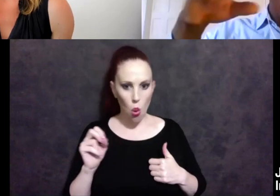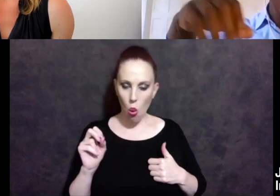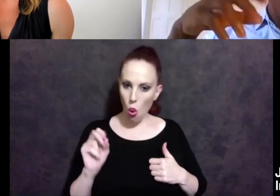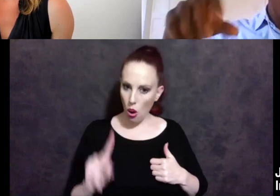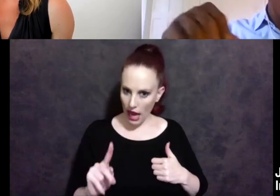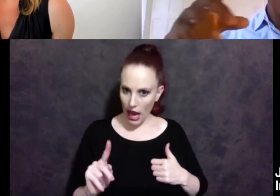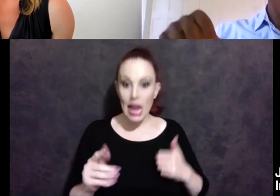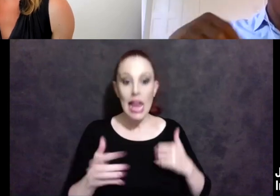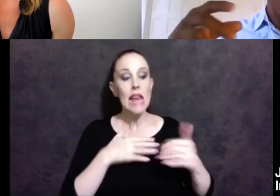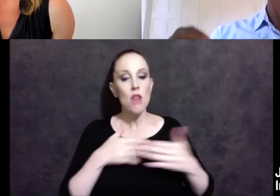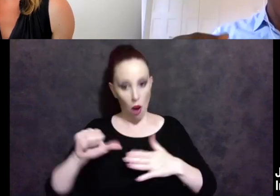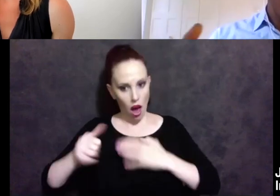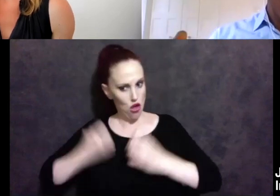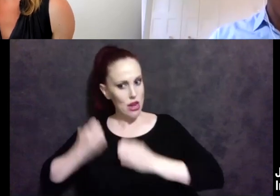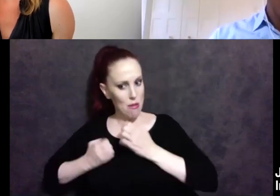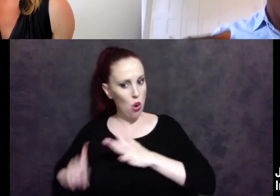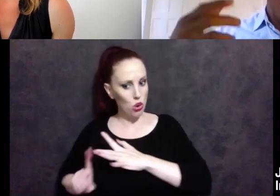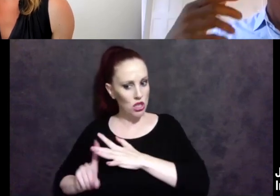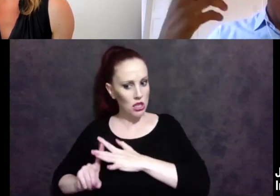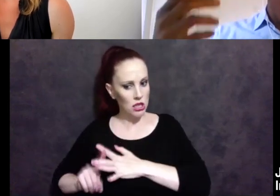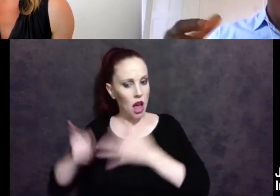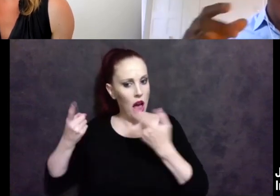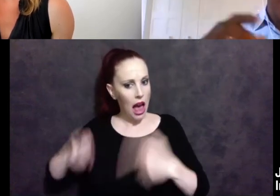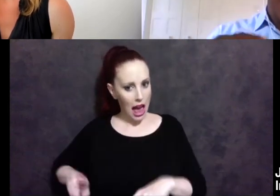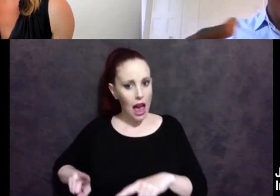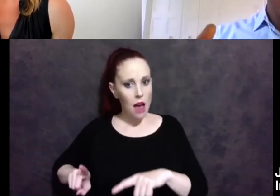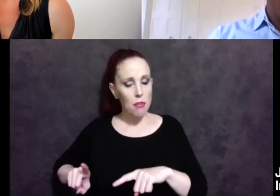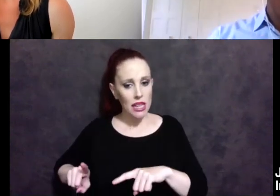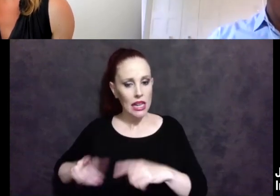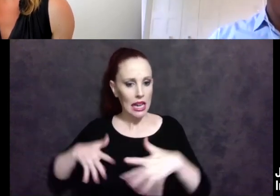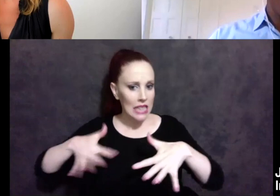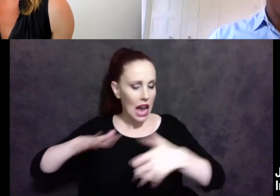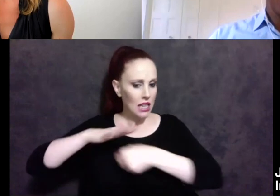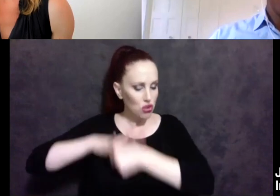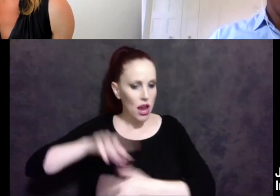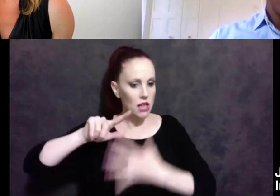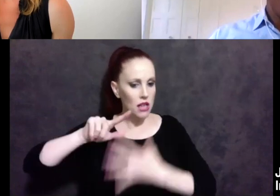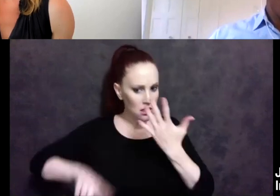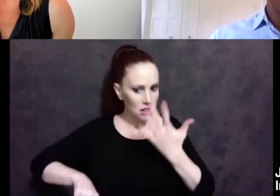other emotions are going on around me, anxiety, stress, whatever it might be, in this moment,